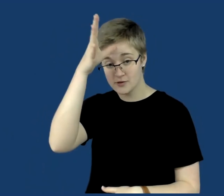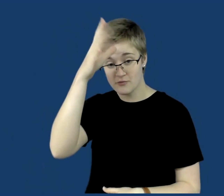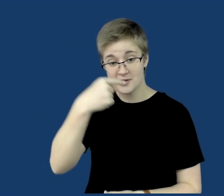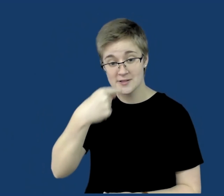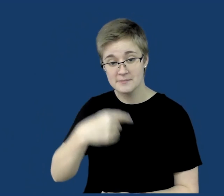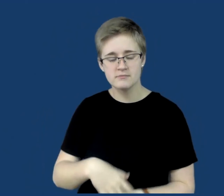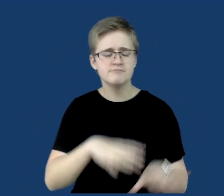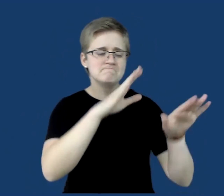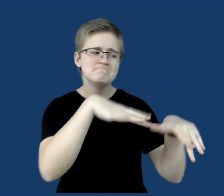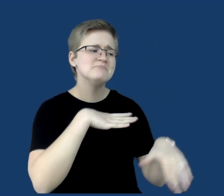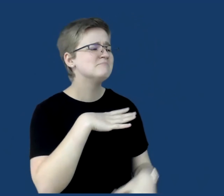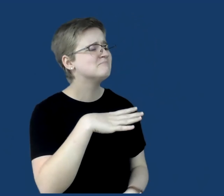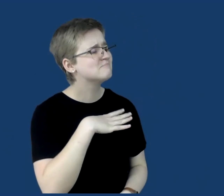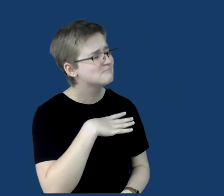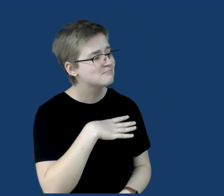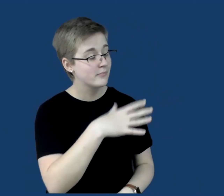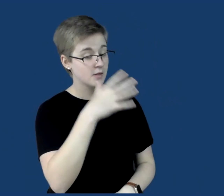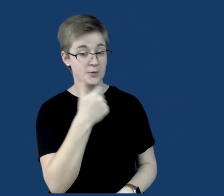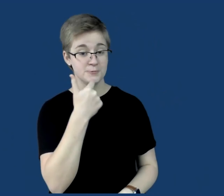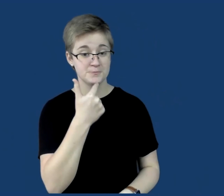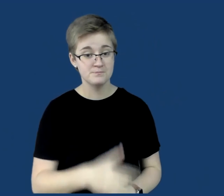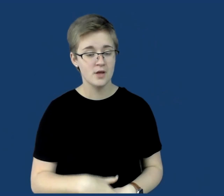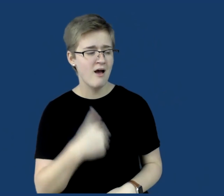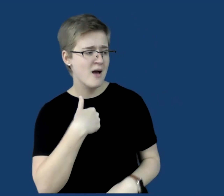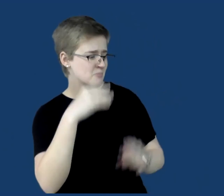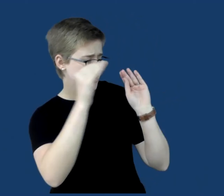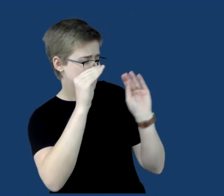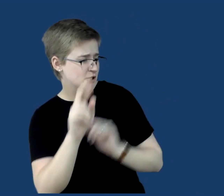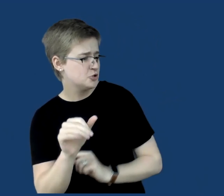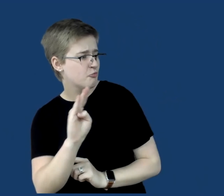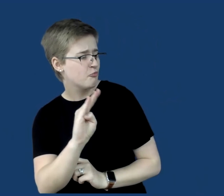“It’s all right,” his mother said. “I’m just teaching Rob some things I know.”